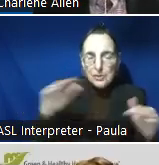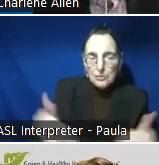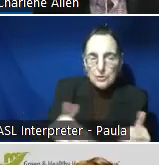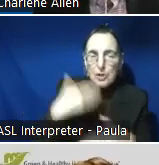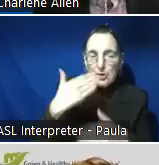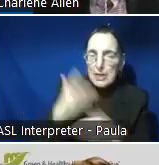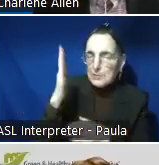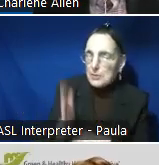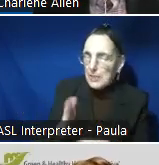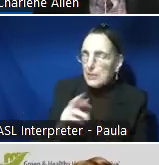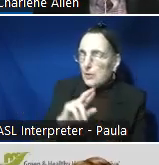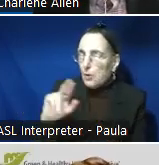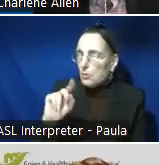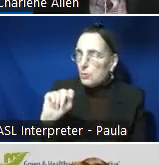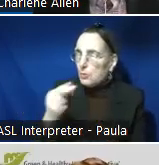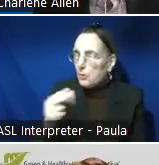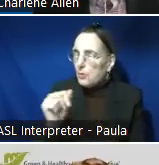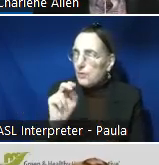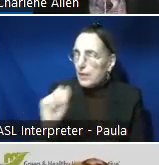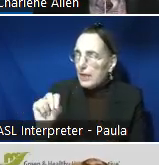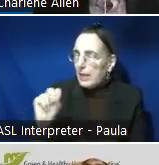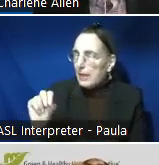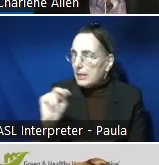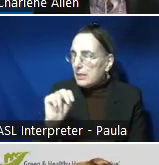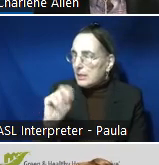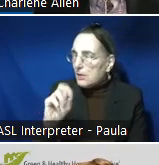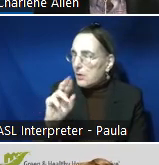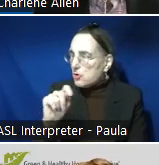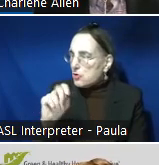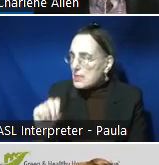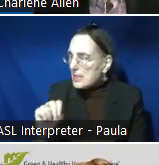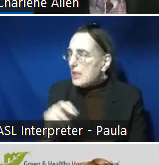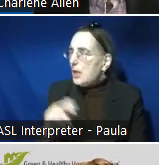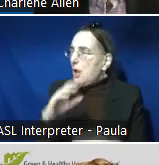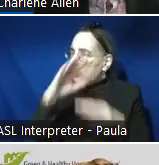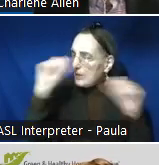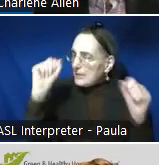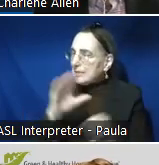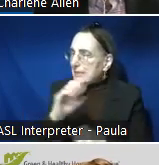President and CEO of the Green and Healthy Homes Initiative. Nonprofit organization that